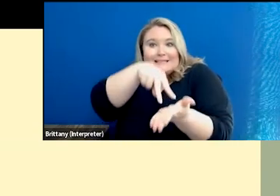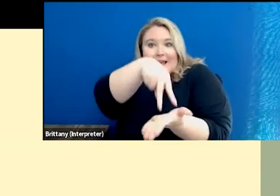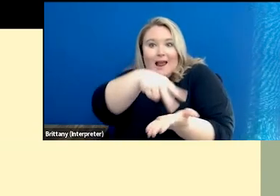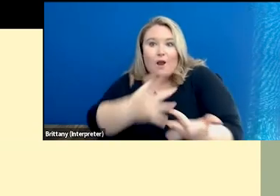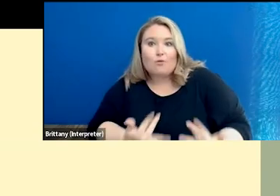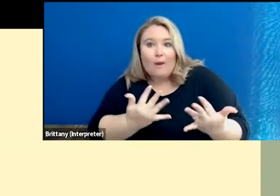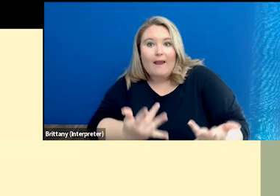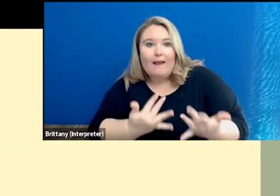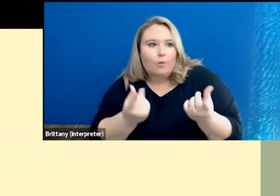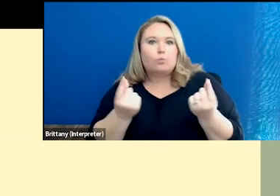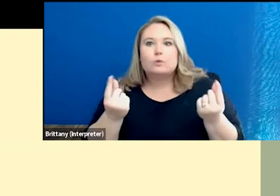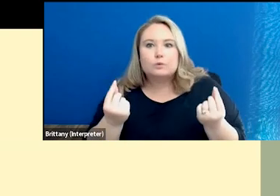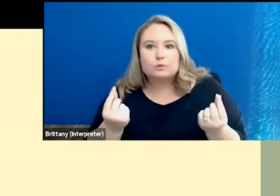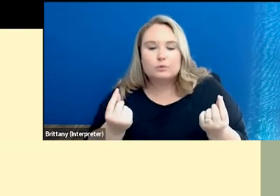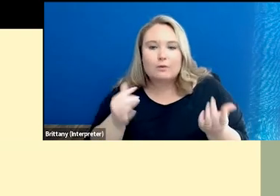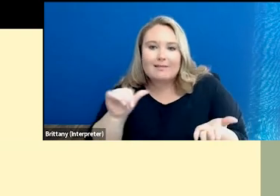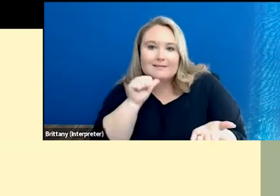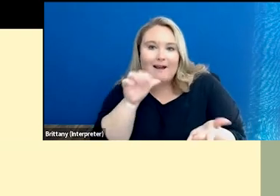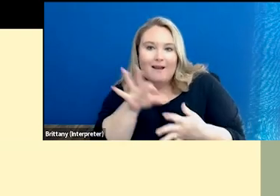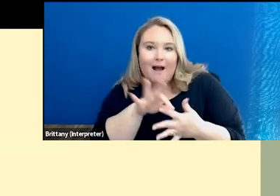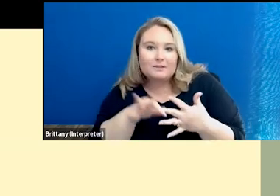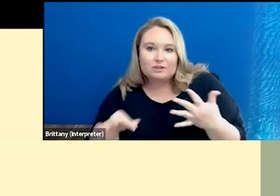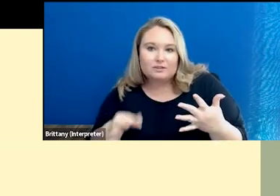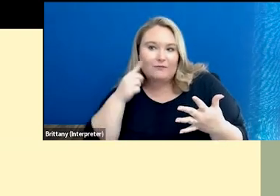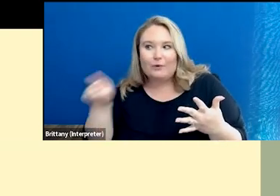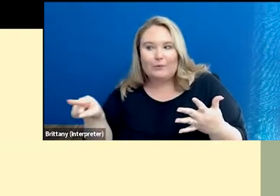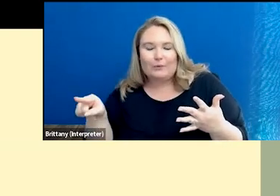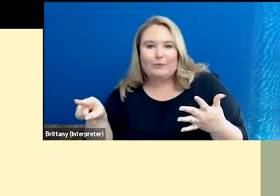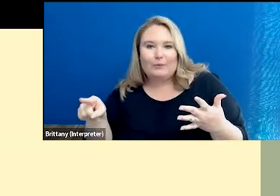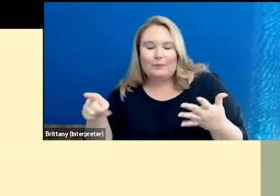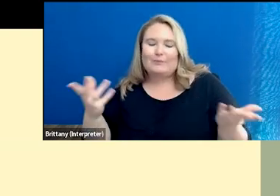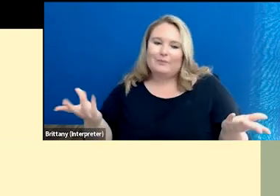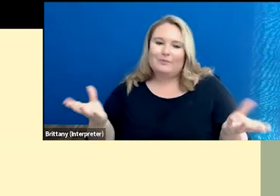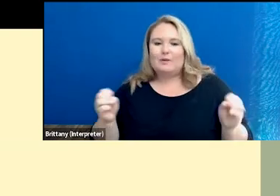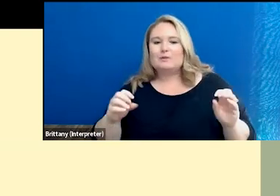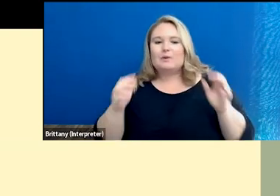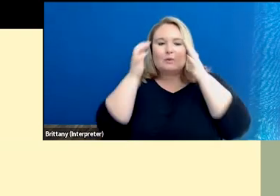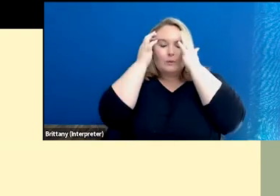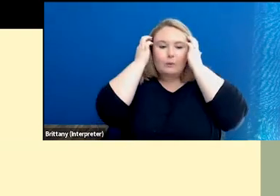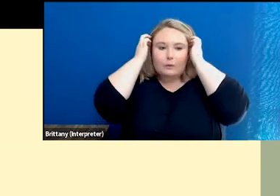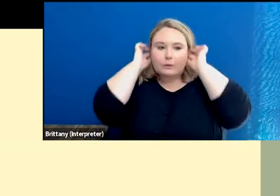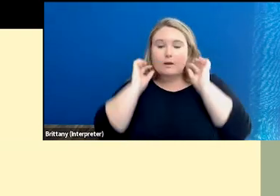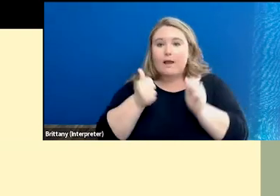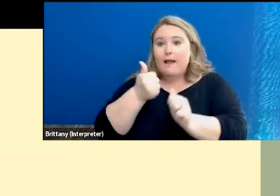You just didn't have that as an option. So as I said, every step of the process,